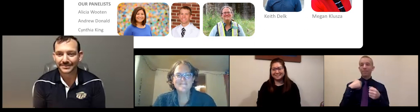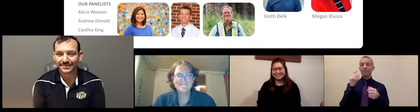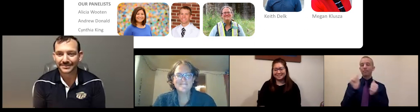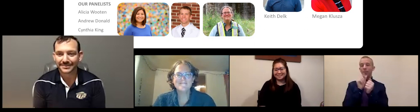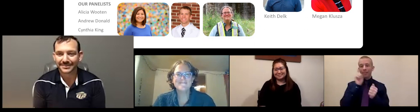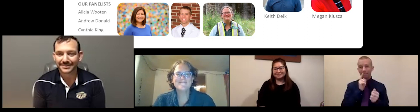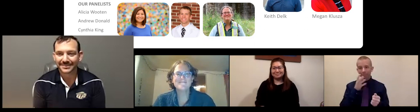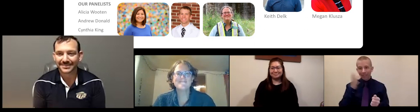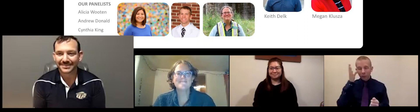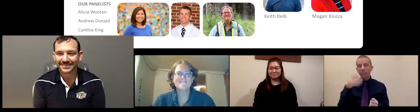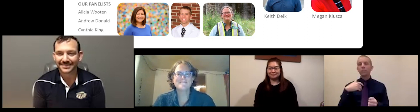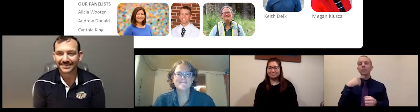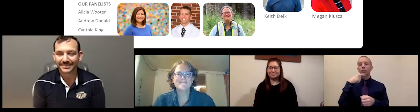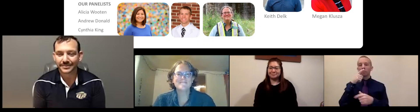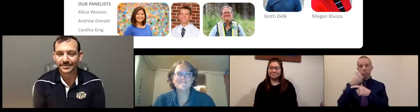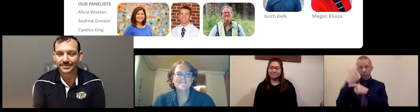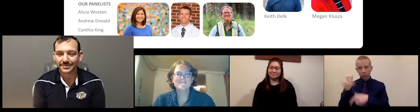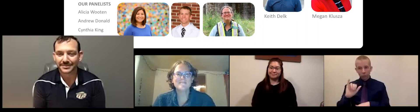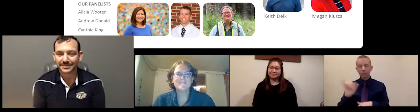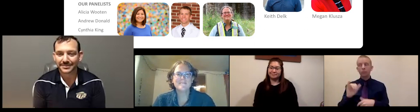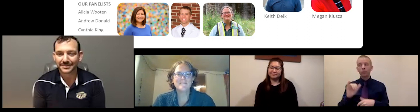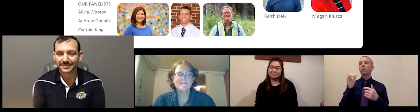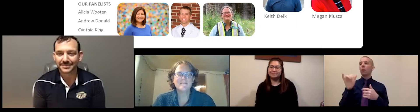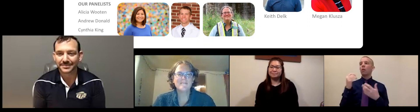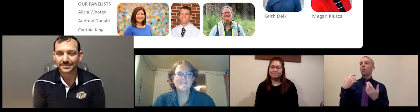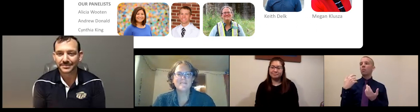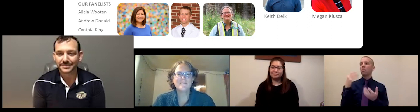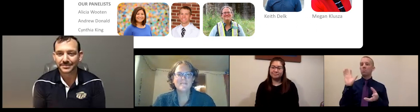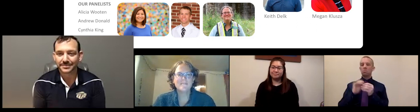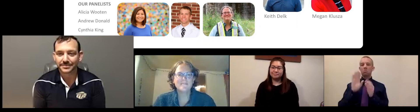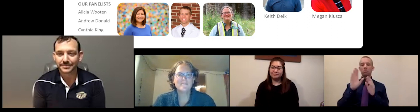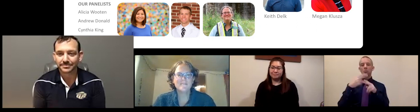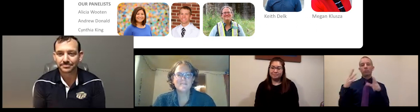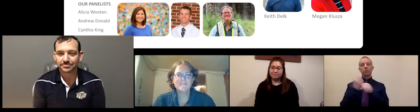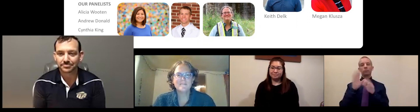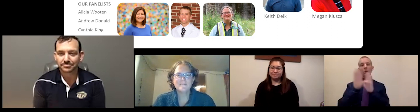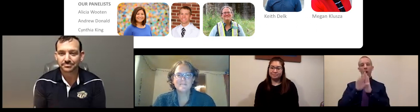I have deaf parents. I have hearing siblings, too. That’s my brief background.